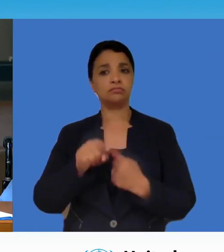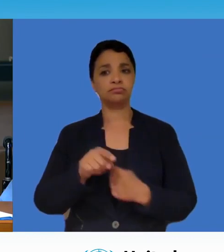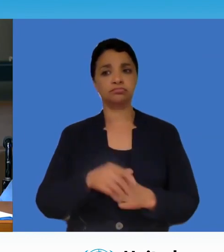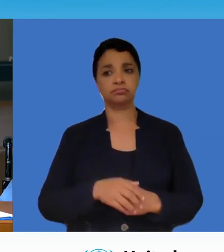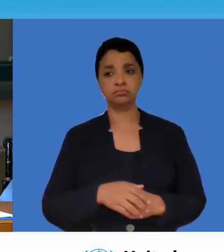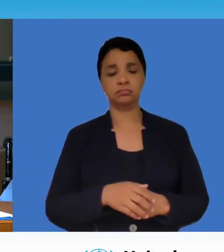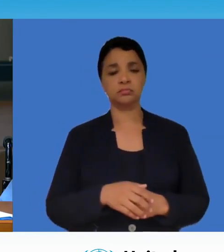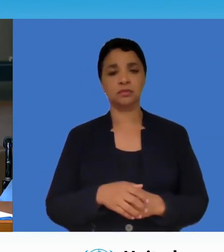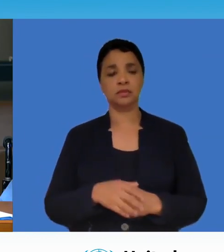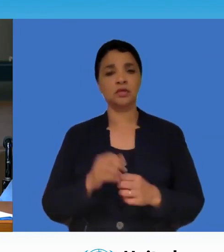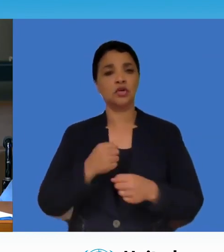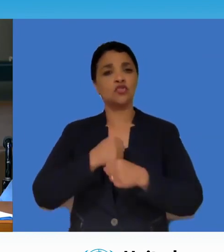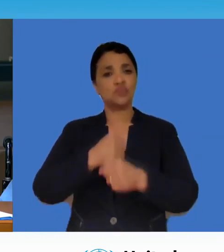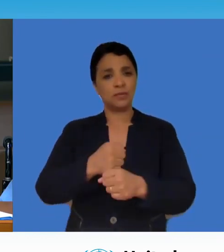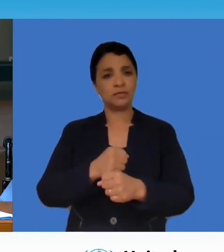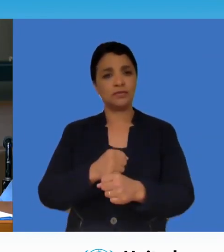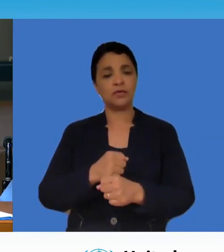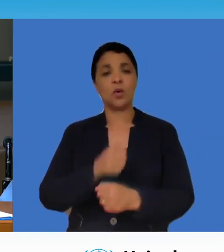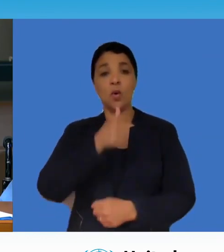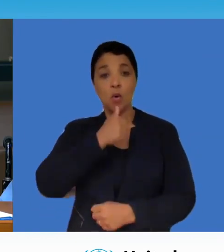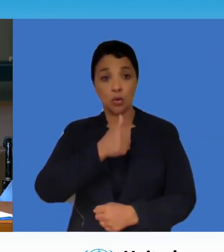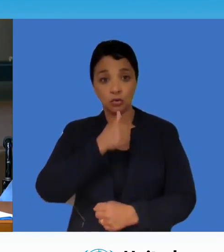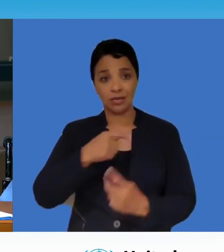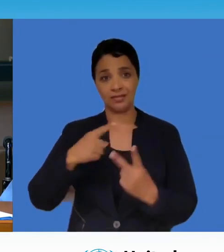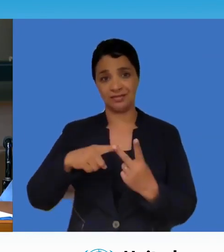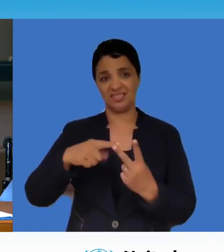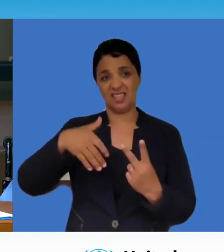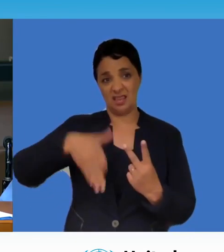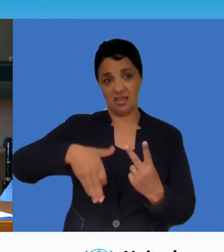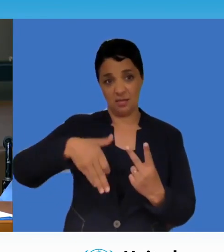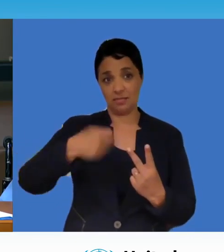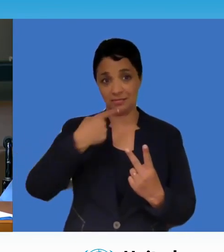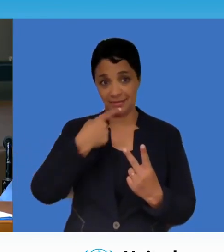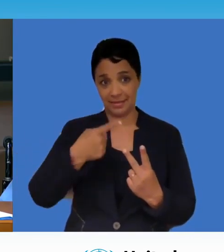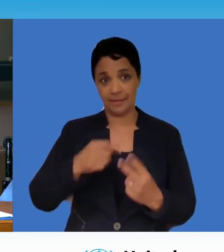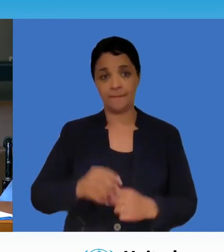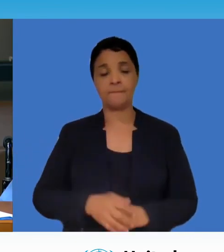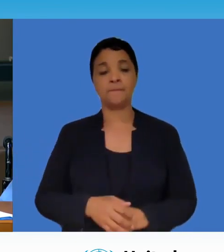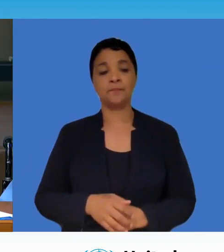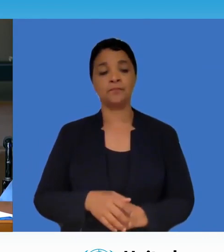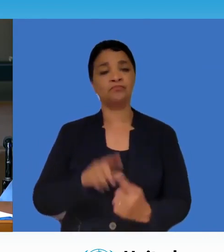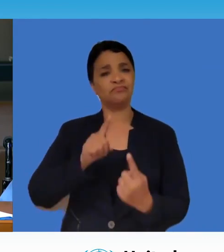the a couple of points from the distinguished representatives from Honduras and Namibia um